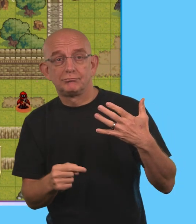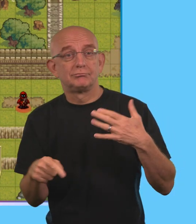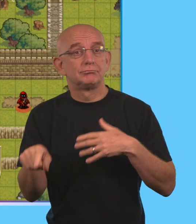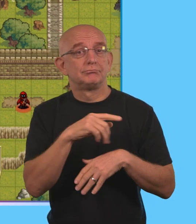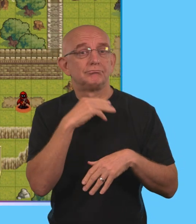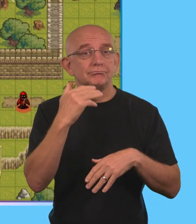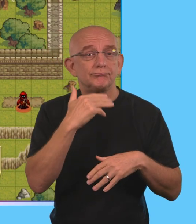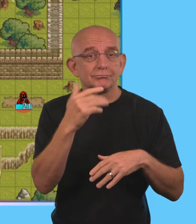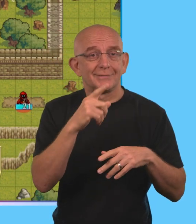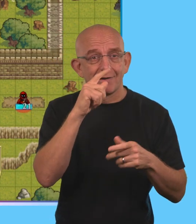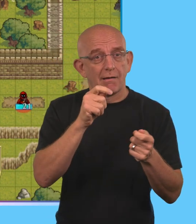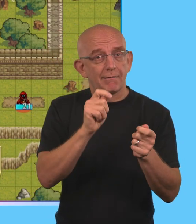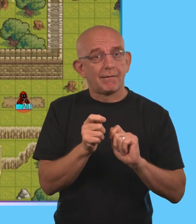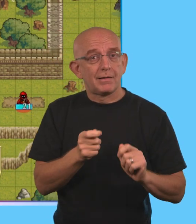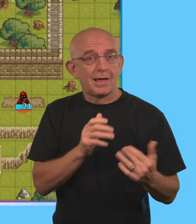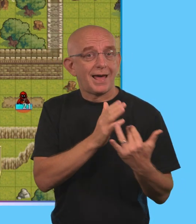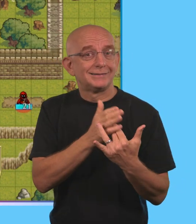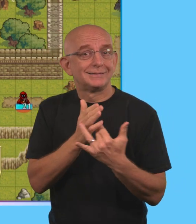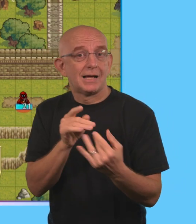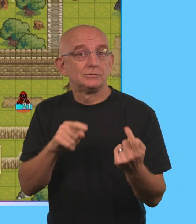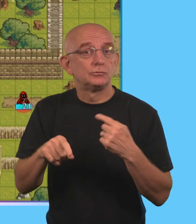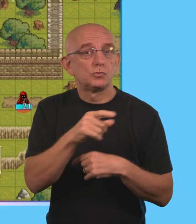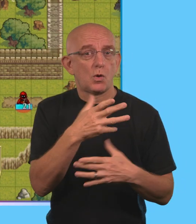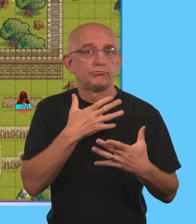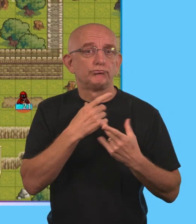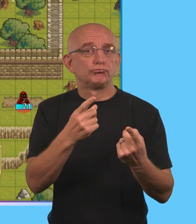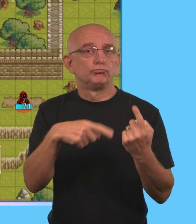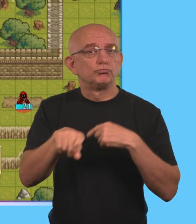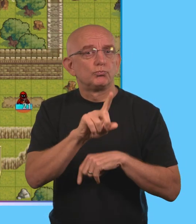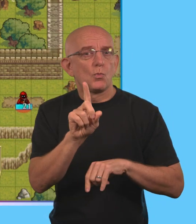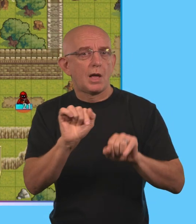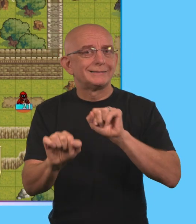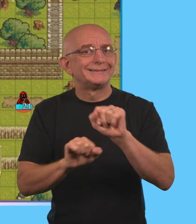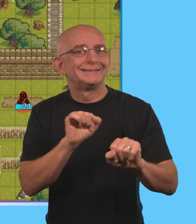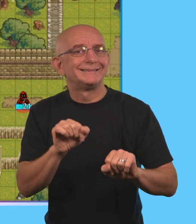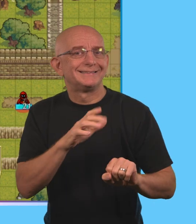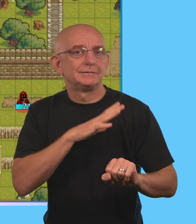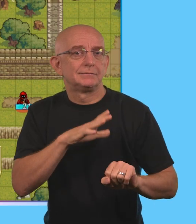features and gameplay modifiers to help tailor the game to your needs.